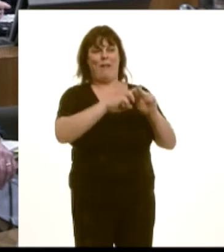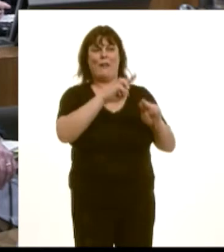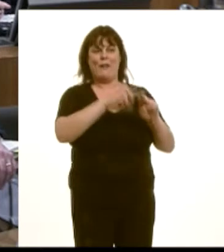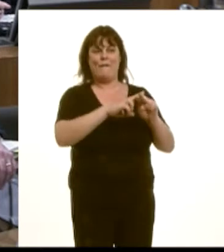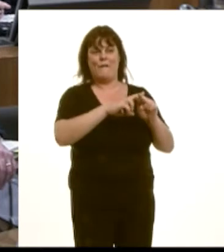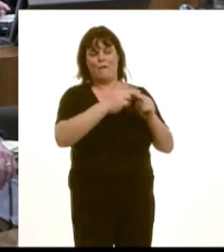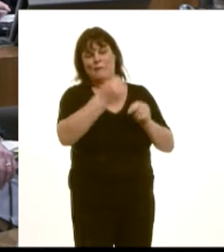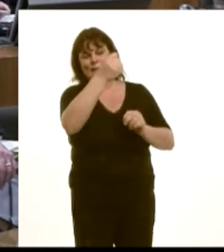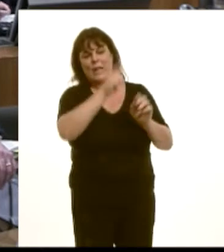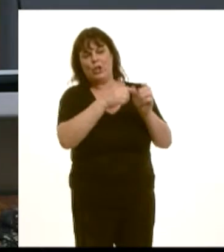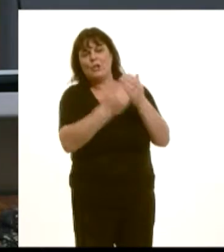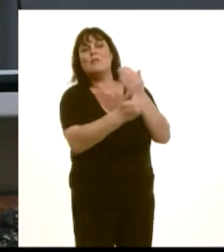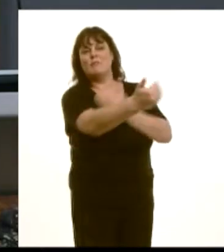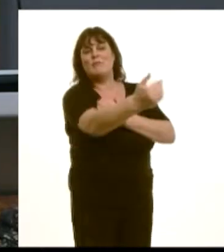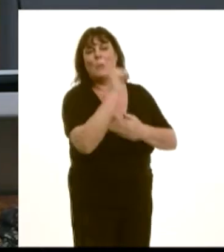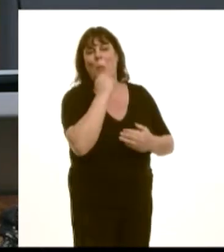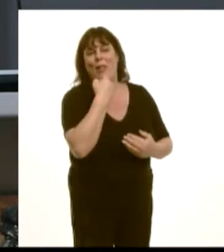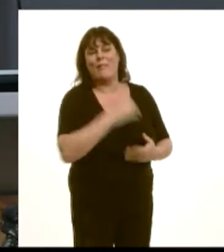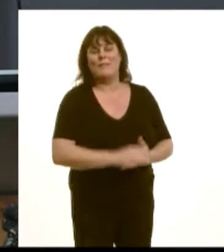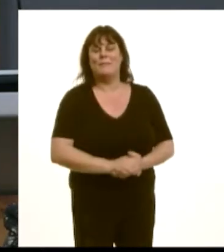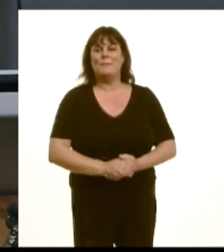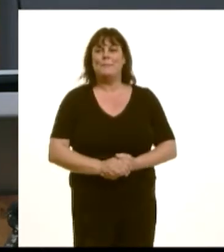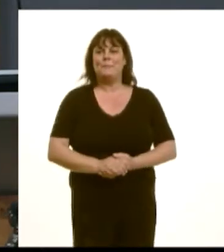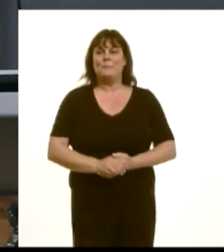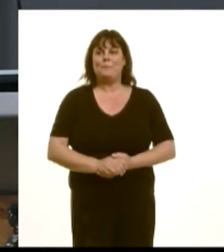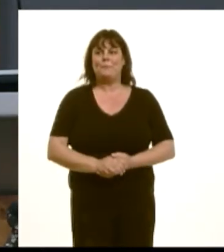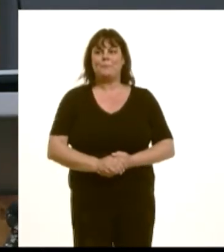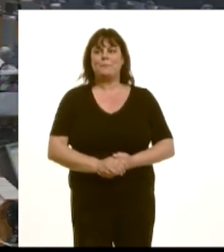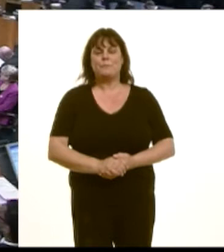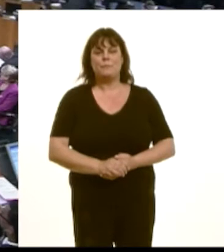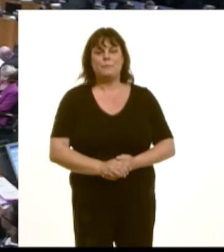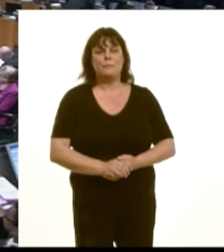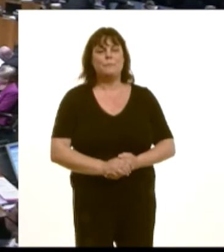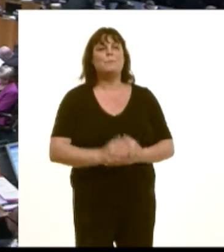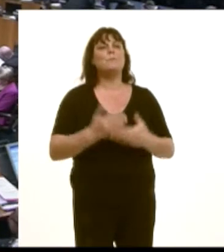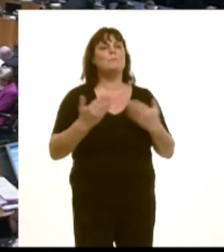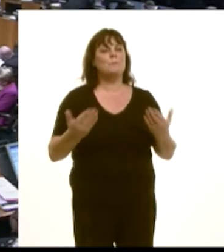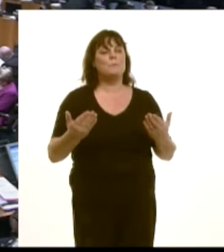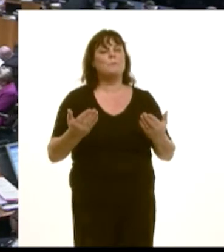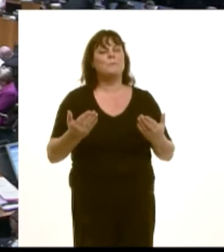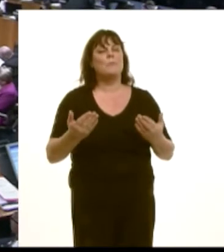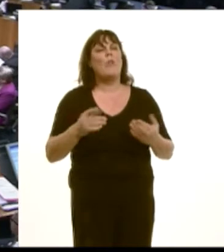in the long term to remain in Cardiff North. Andrew R.T. Davies: First Minister, the Coryton